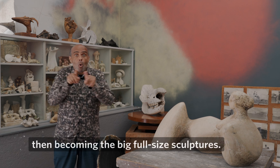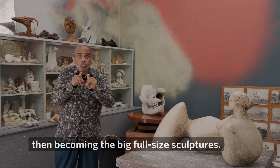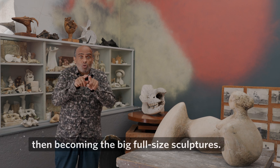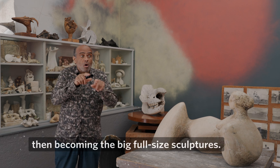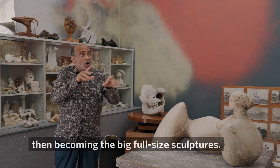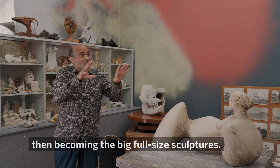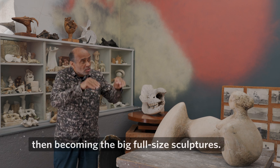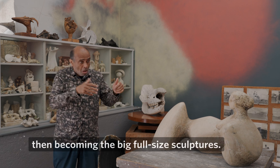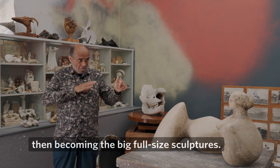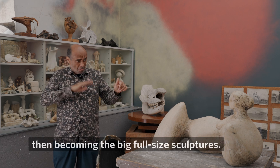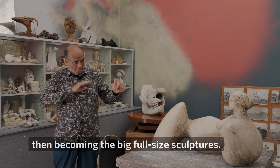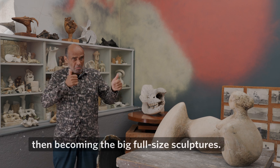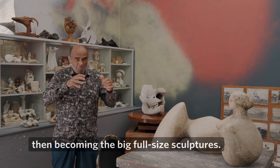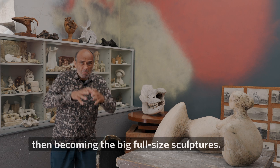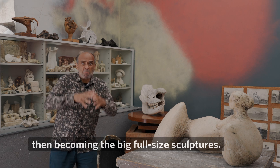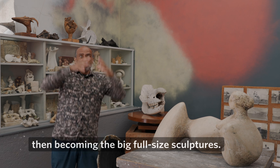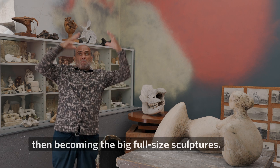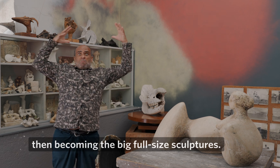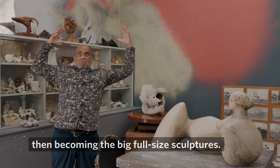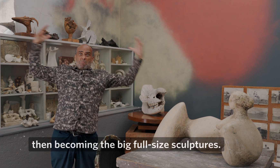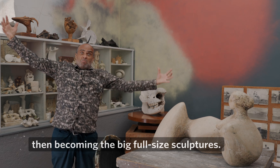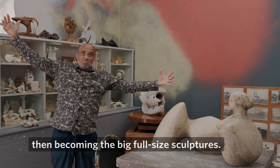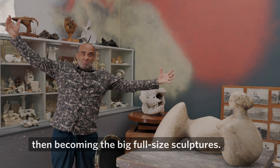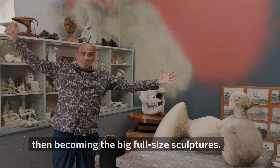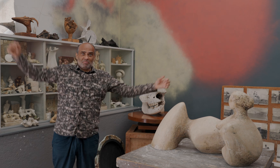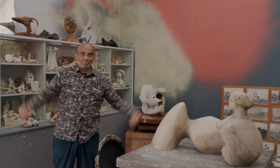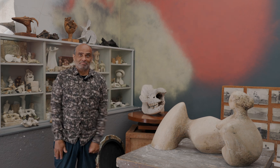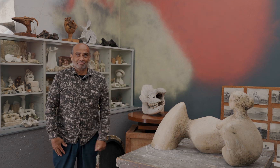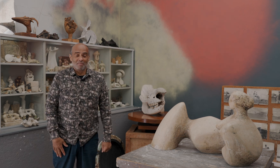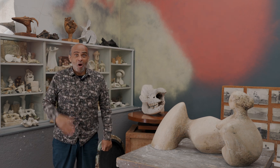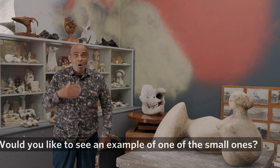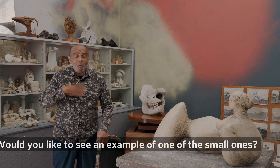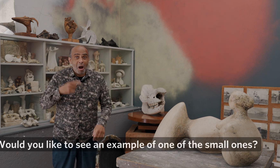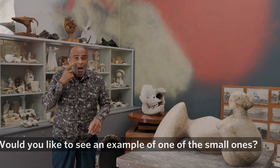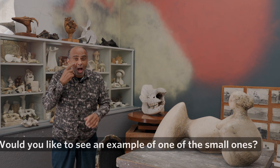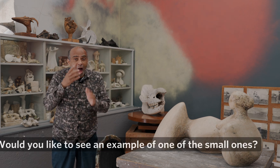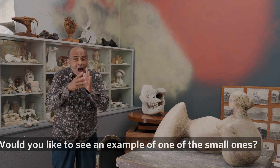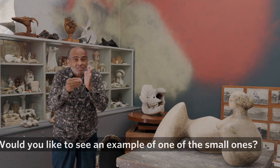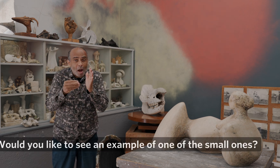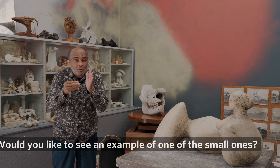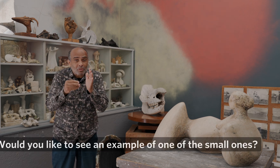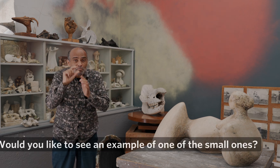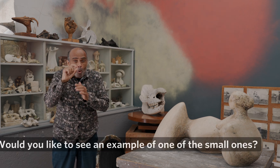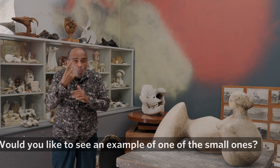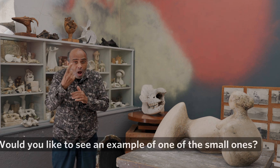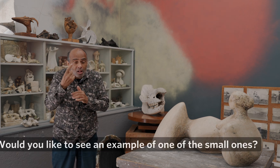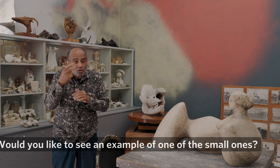then becoming the big full-size sculptures. Would you like to see an example of one of the small ones?